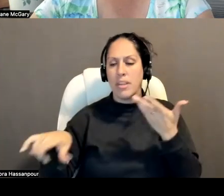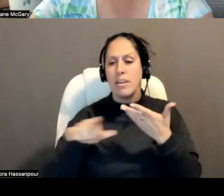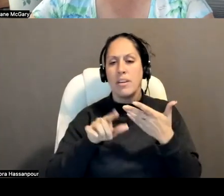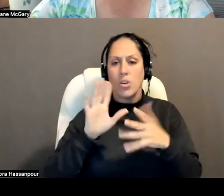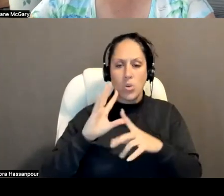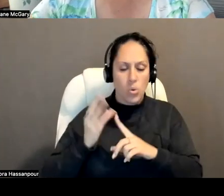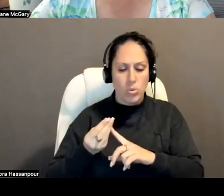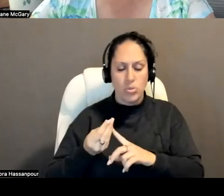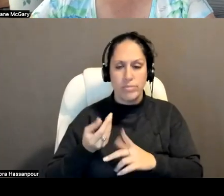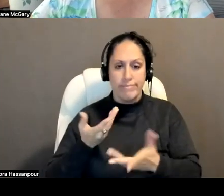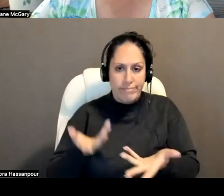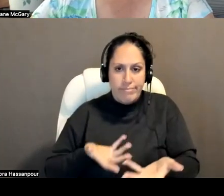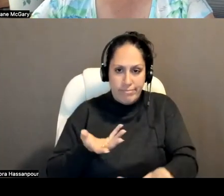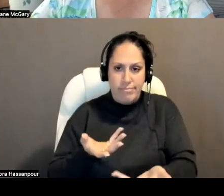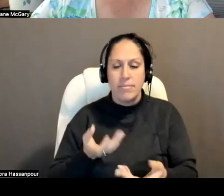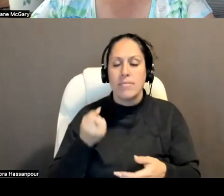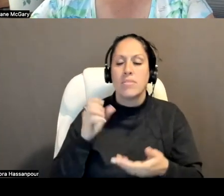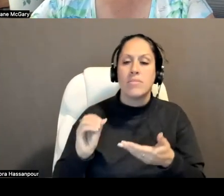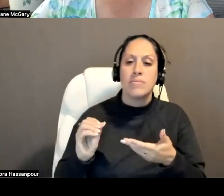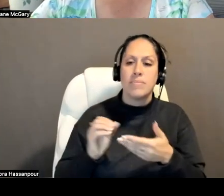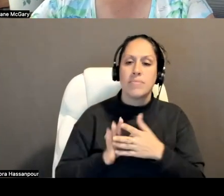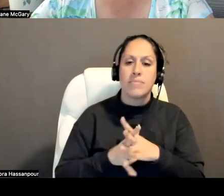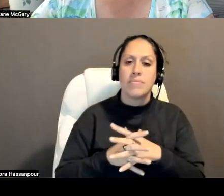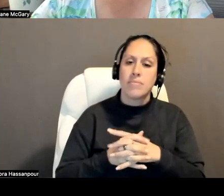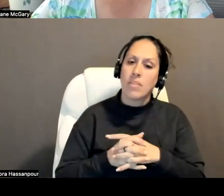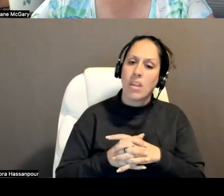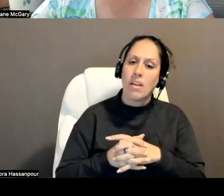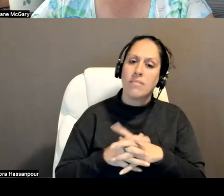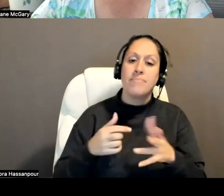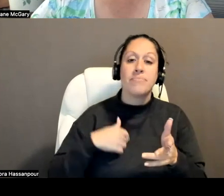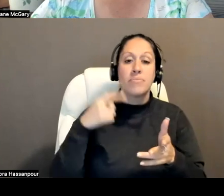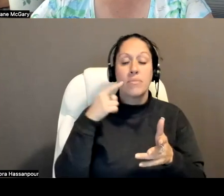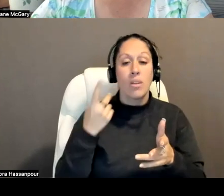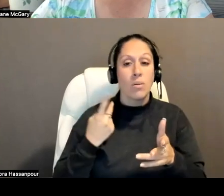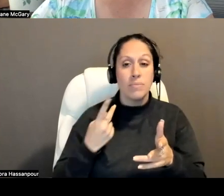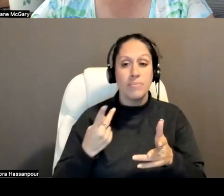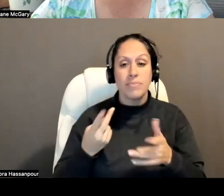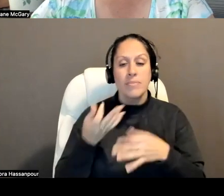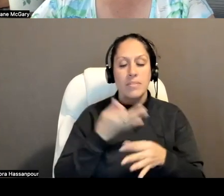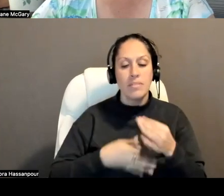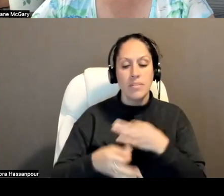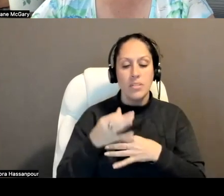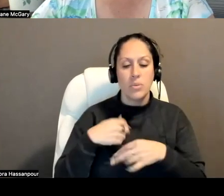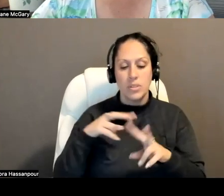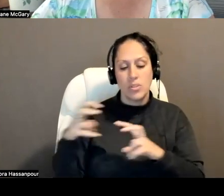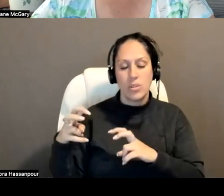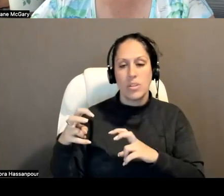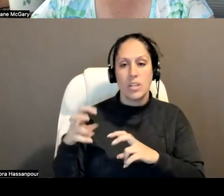culture is so... Yeah. So, so, I think we instead of, we call it, um, contemporary